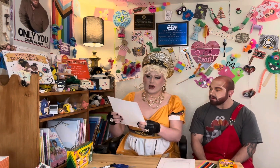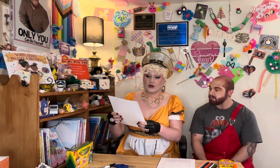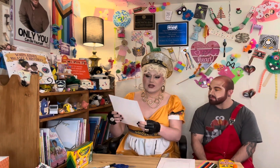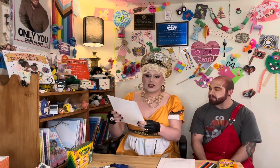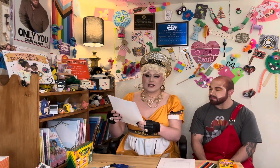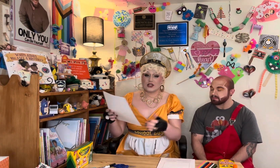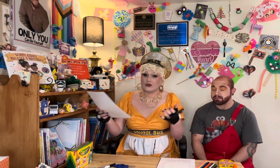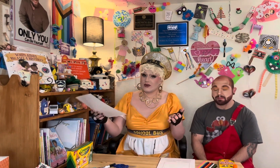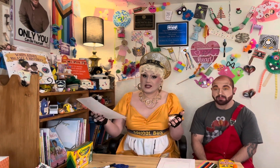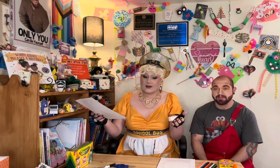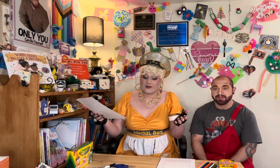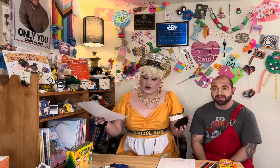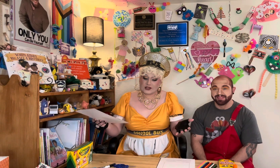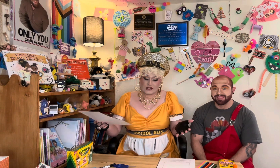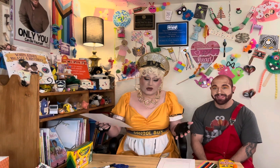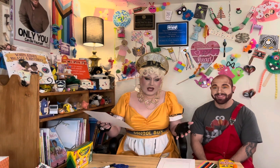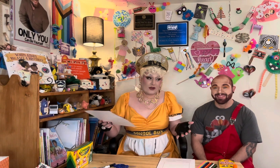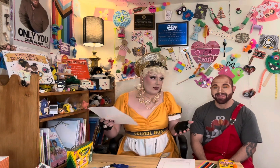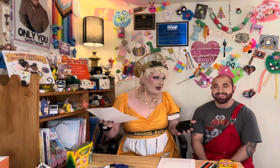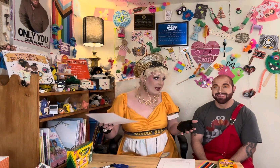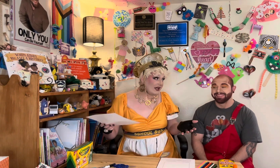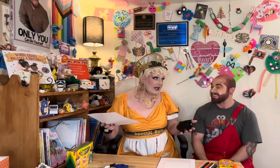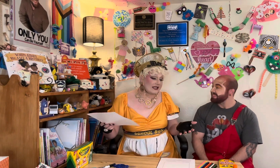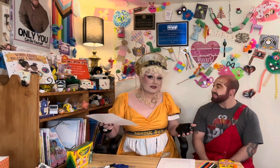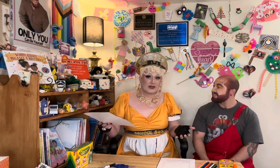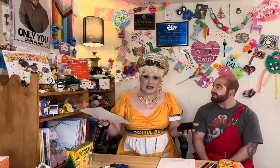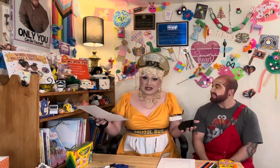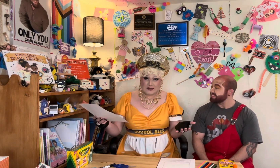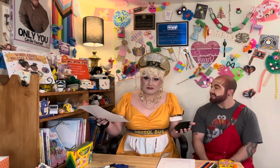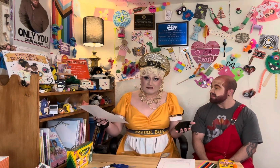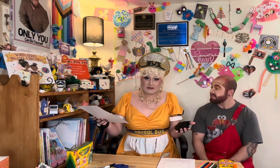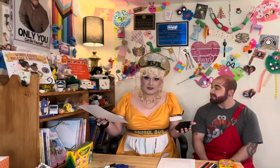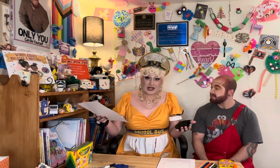what you'll need to do really before you start drawing the only thing is pick a theme. Pick a